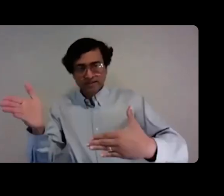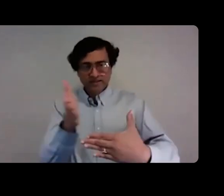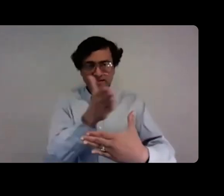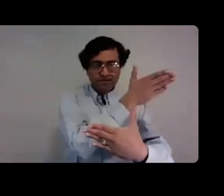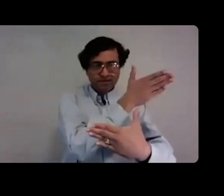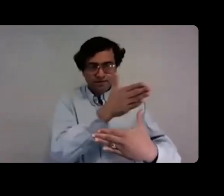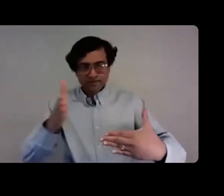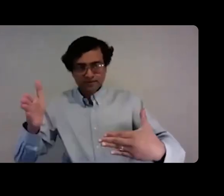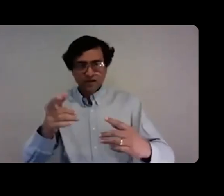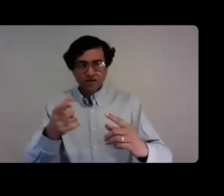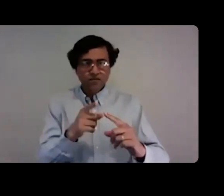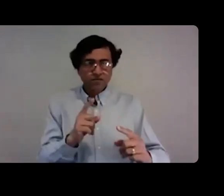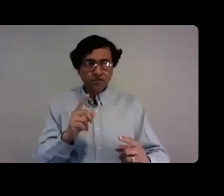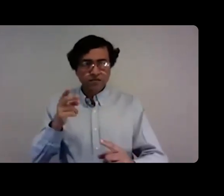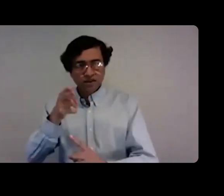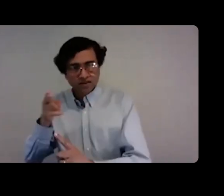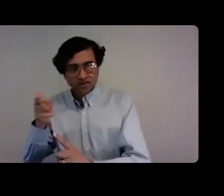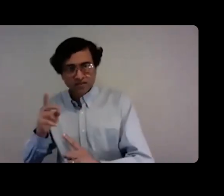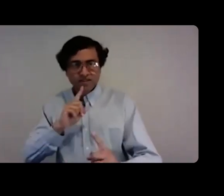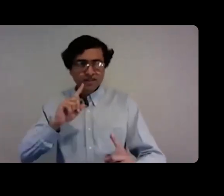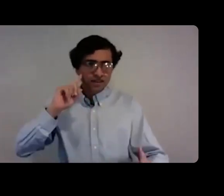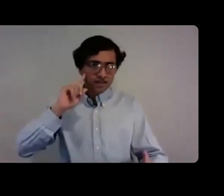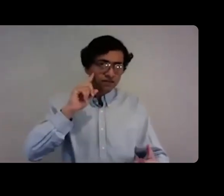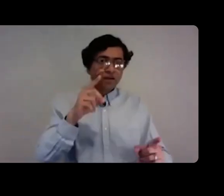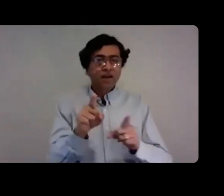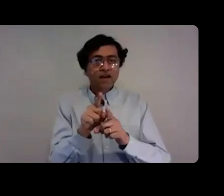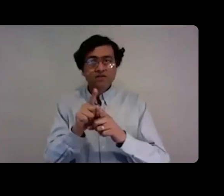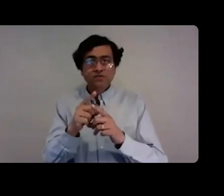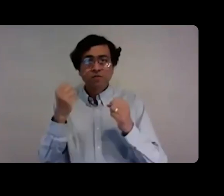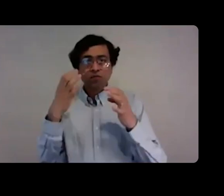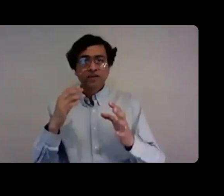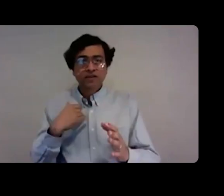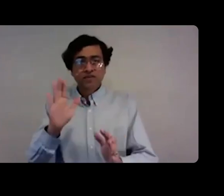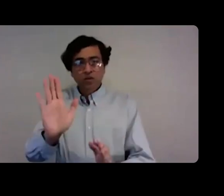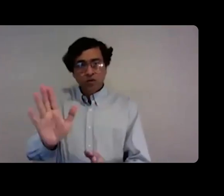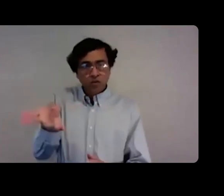I mentioned this earlier, and of course we know that there